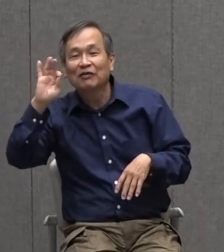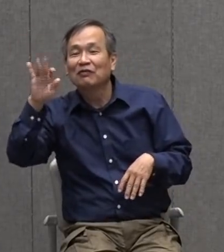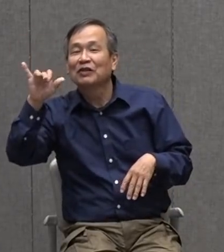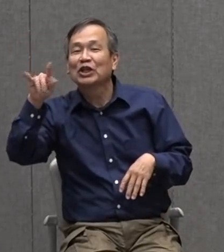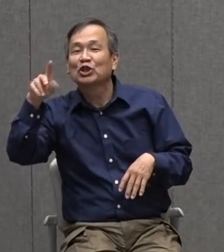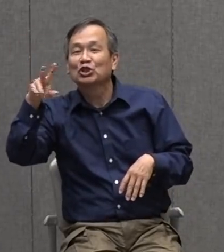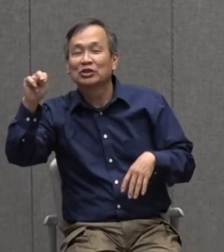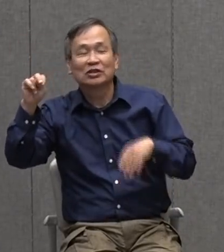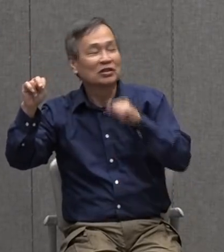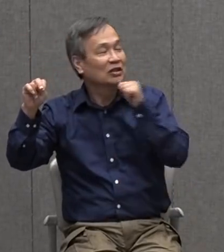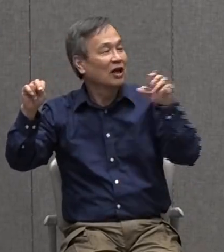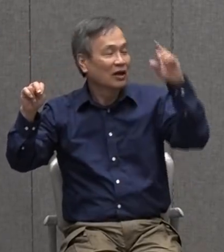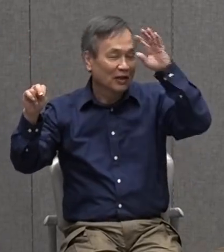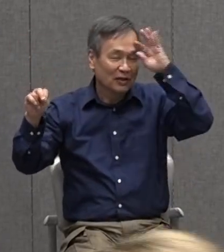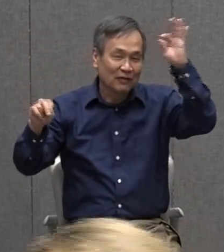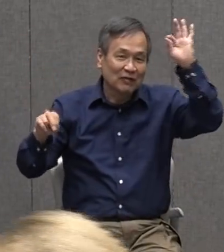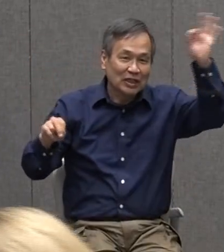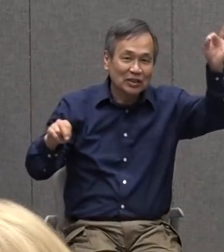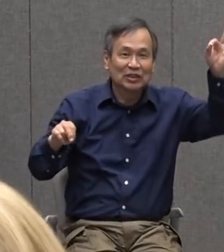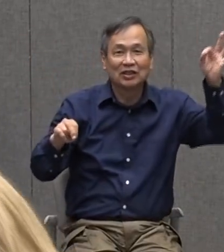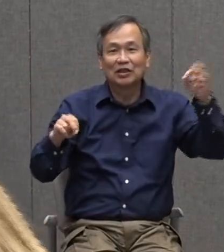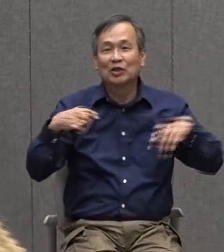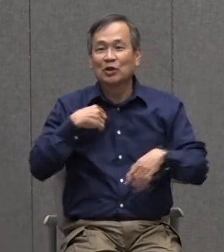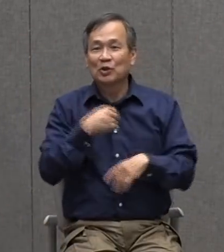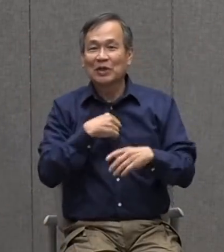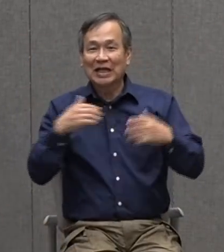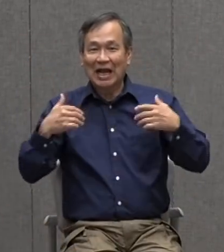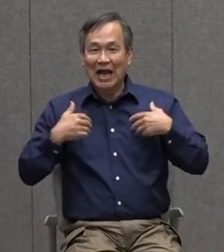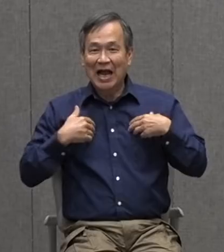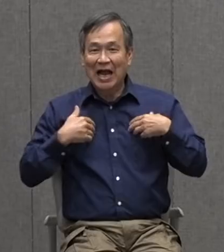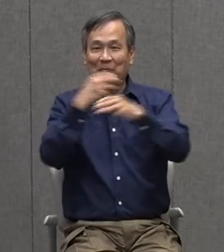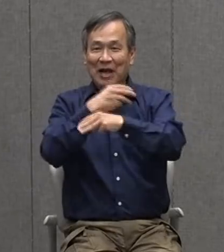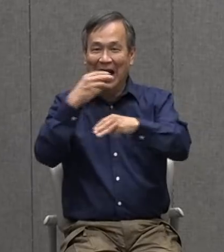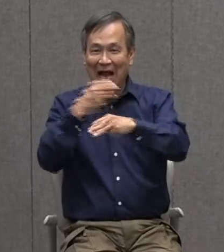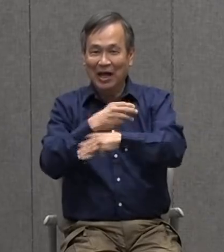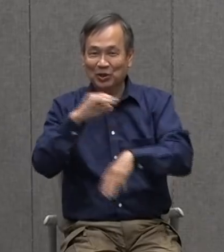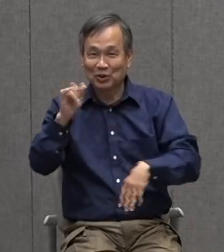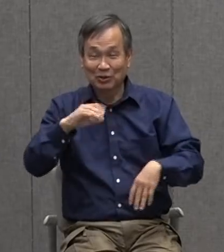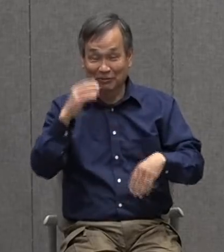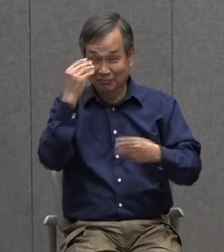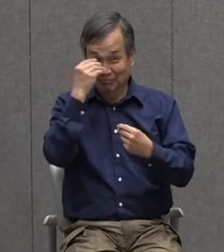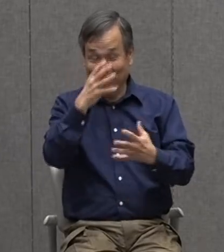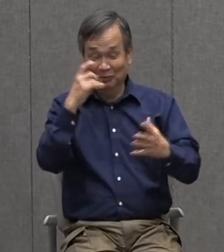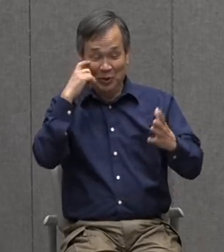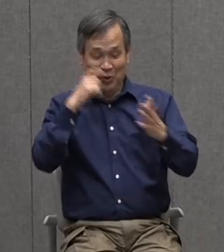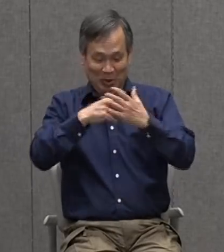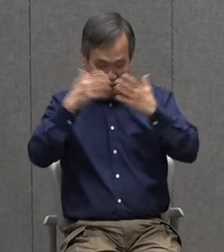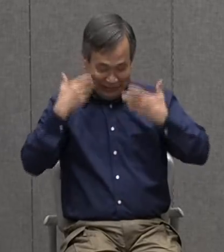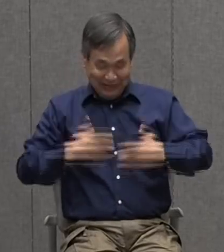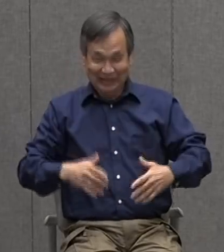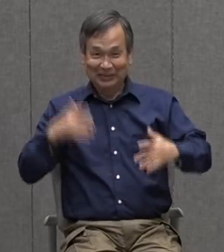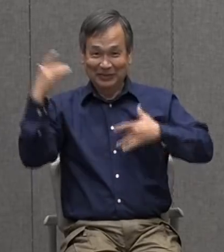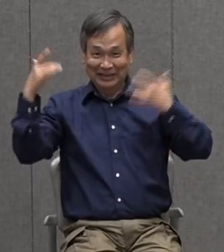they also have them to talk about some math. You can see I'm very excited, always bringing in that math.